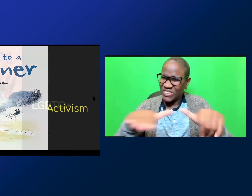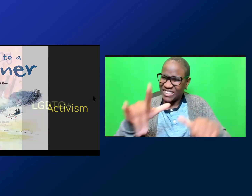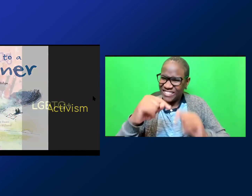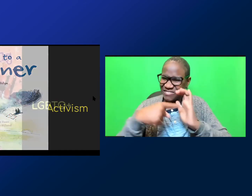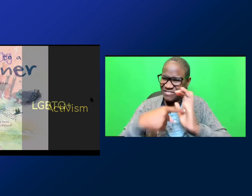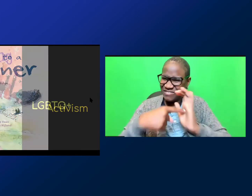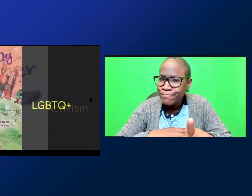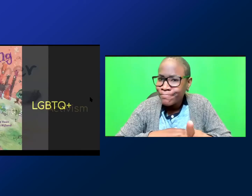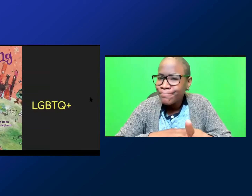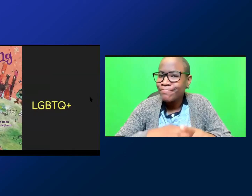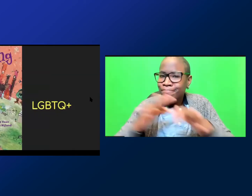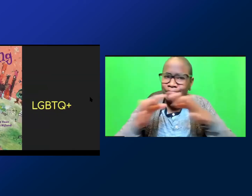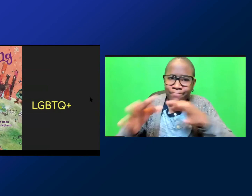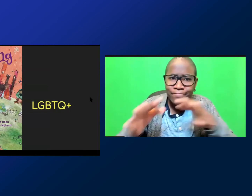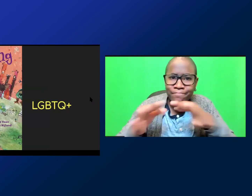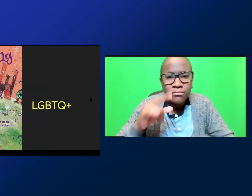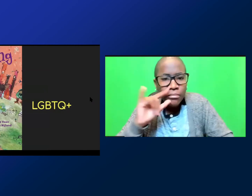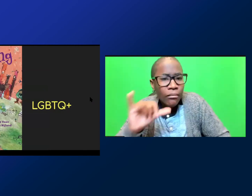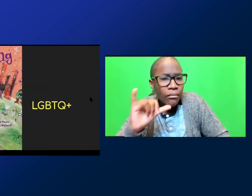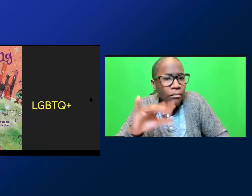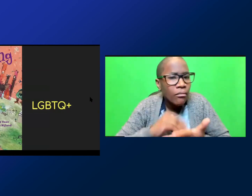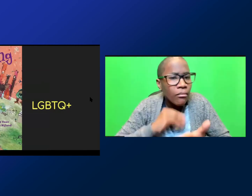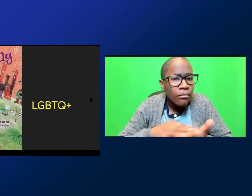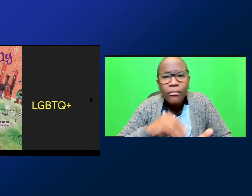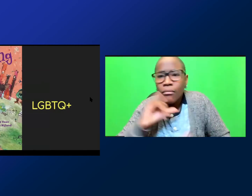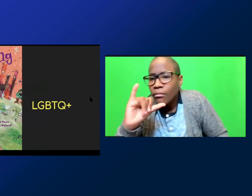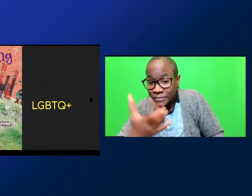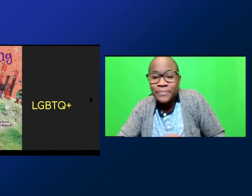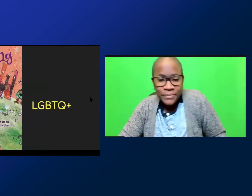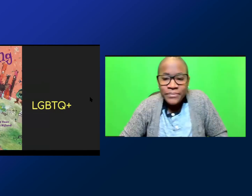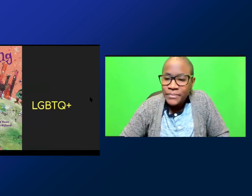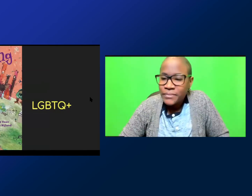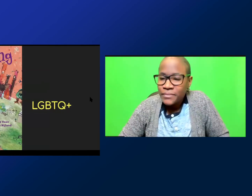they themselves are an activist and it has a children's book as well so that's really great